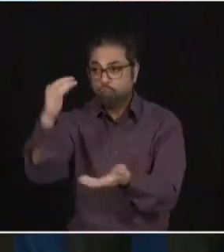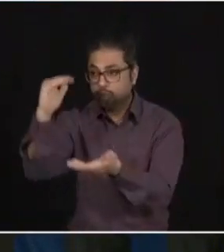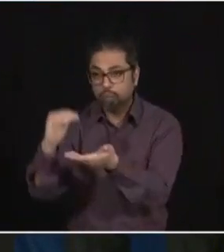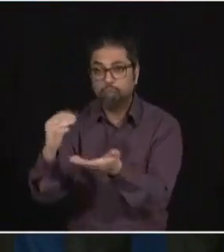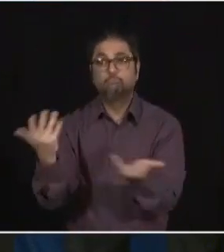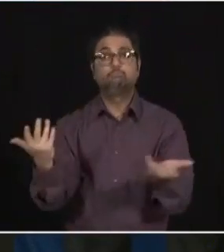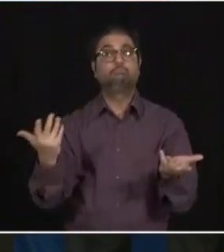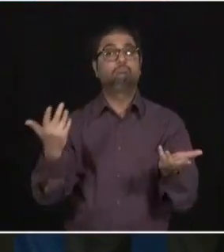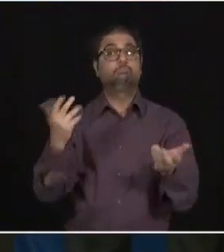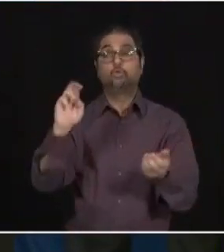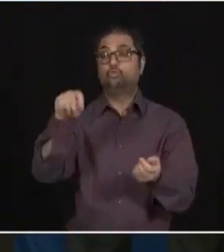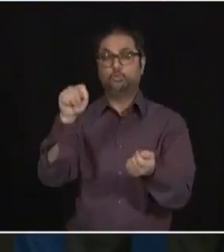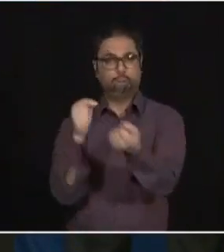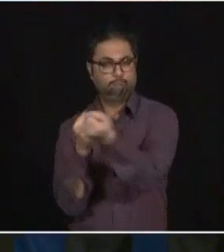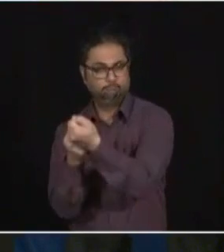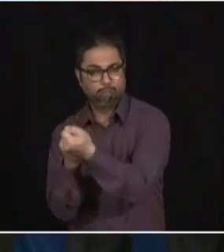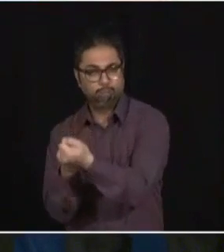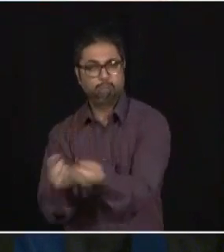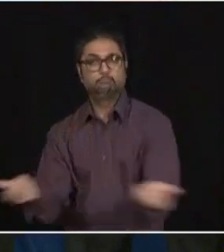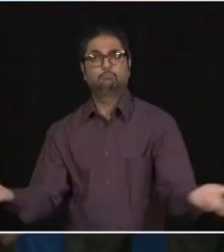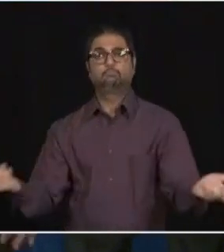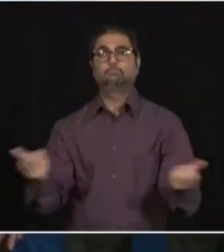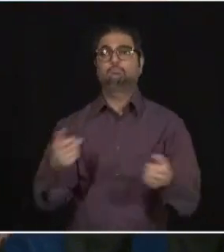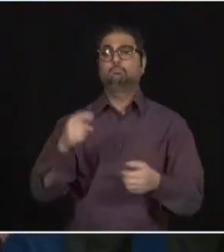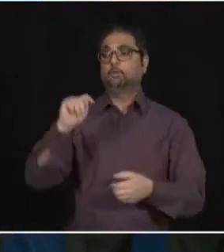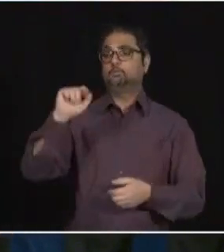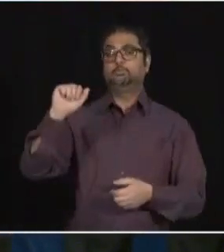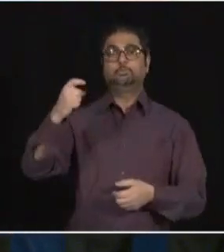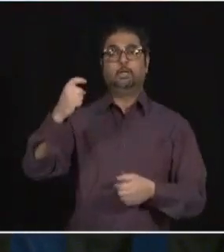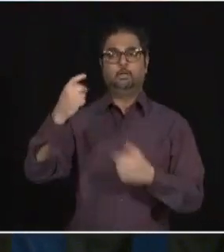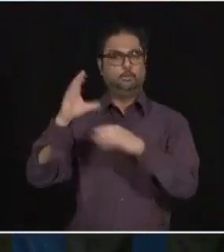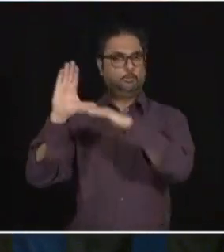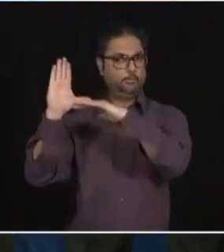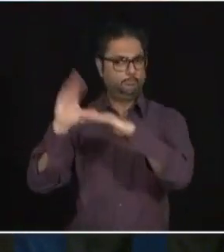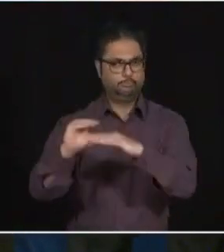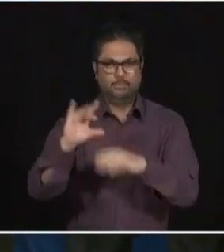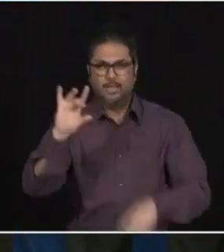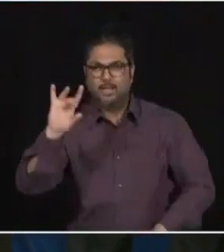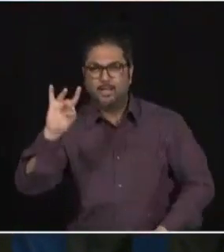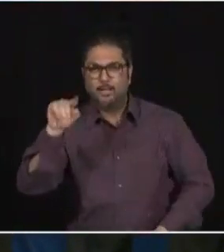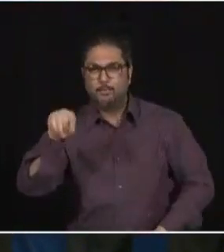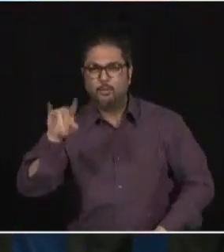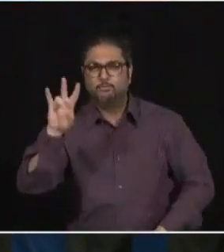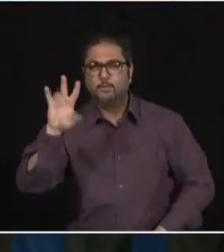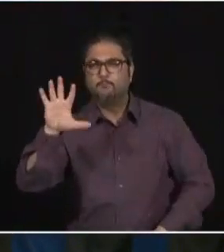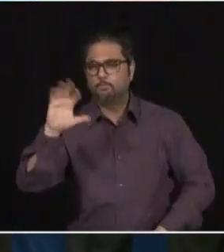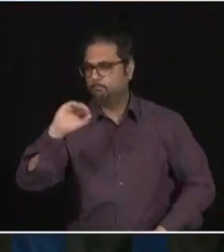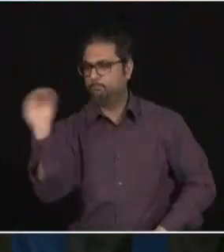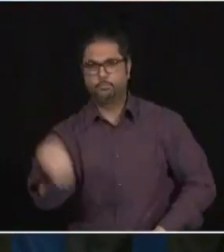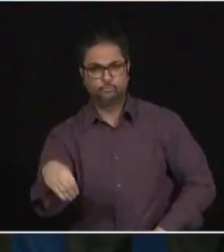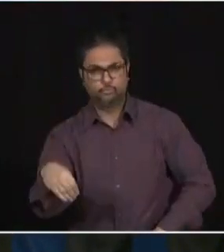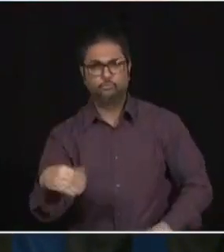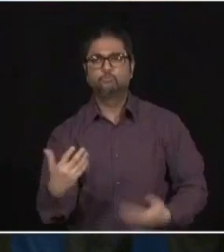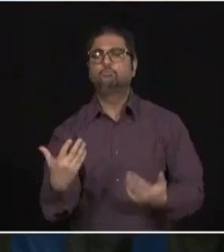subsidy when they go back, making sure we've lowered their taxes by 8.75 per cent on small businesses. But that